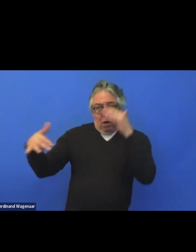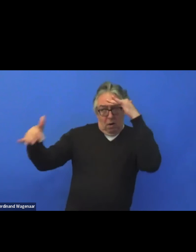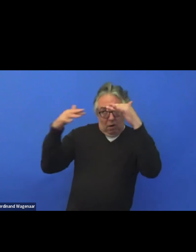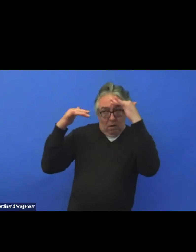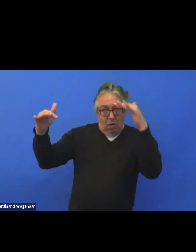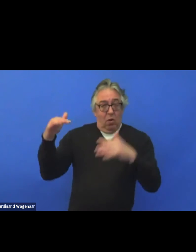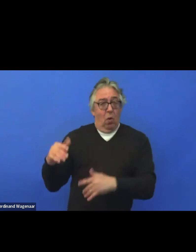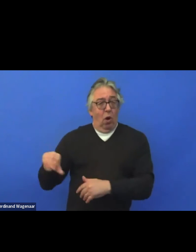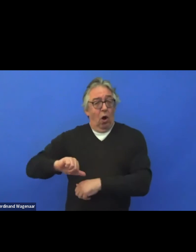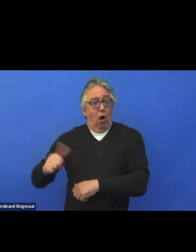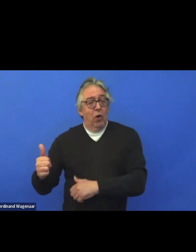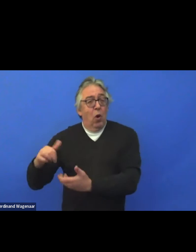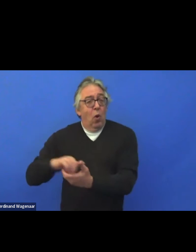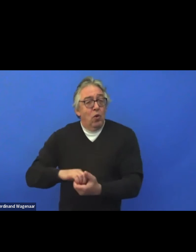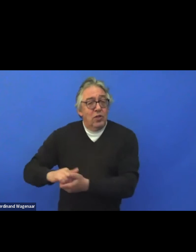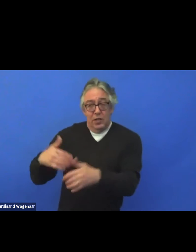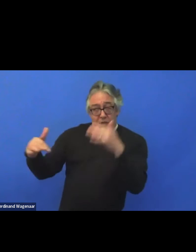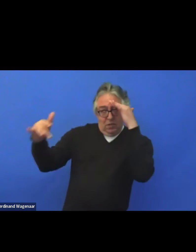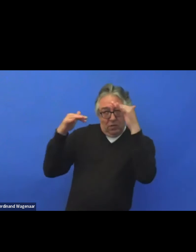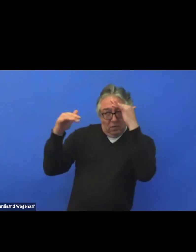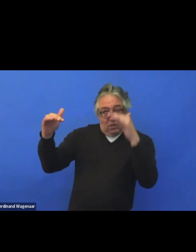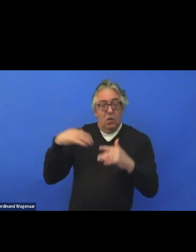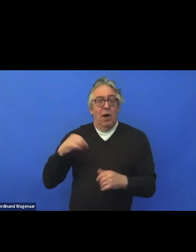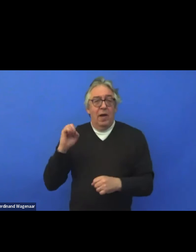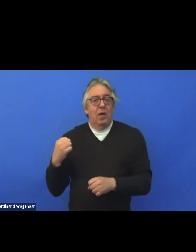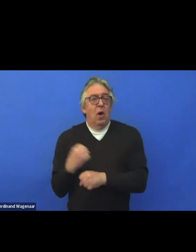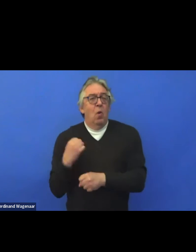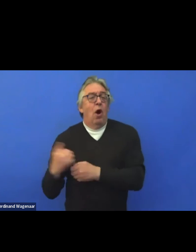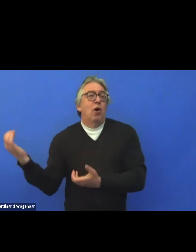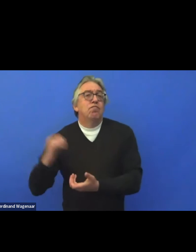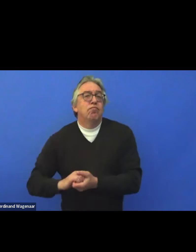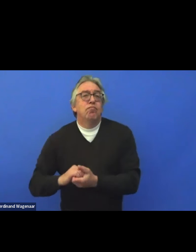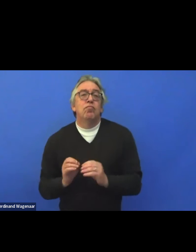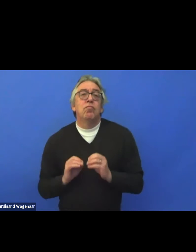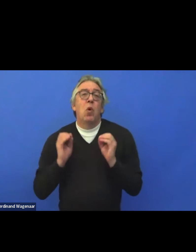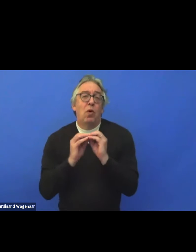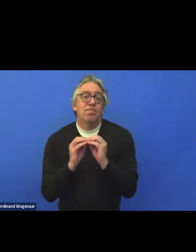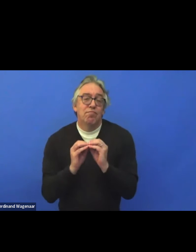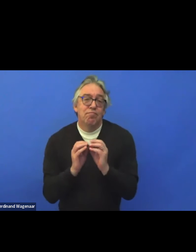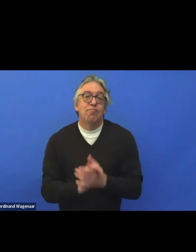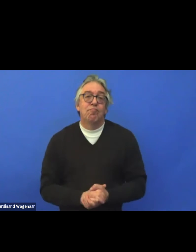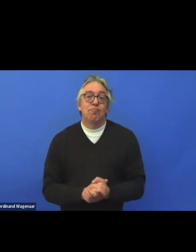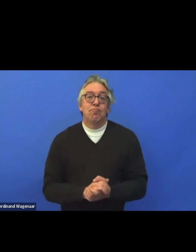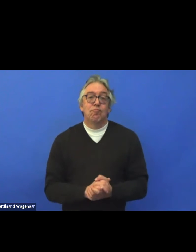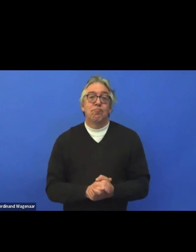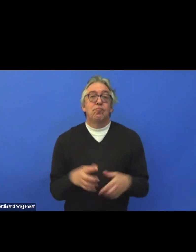But also as private sector players to do more together so to enhance the participation of the sisters and brothers